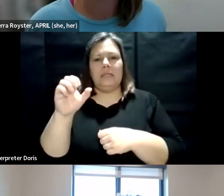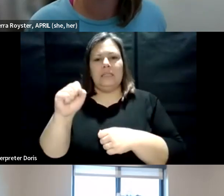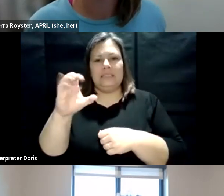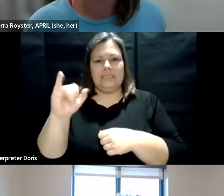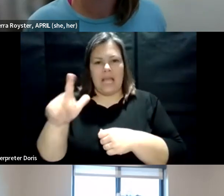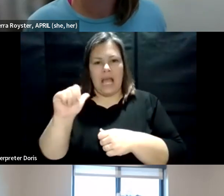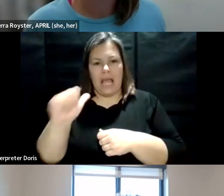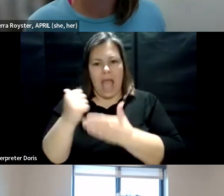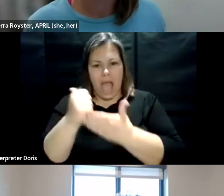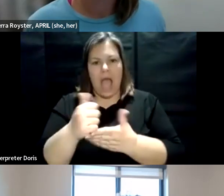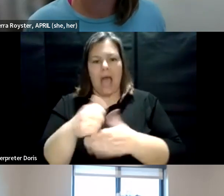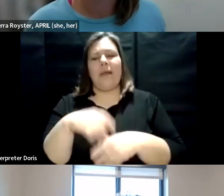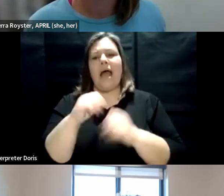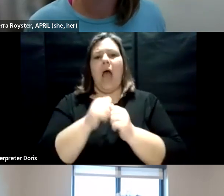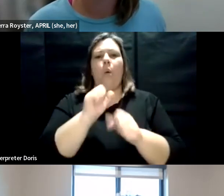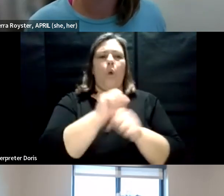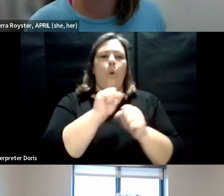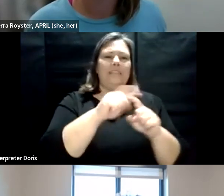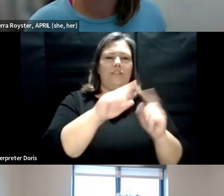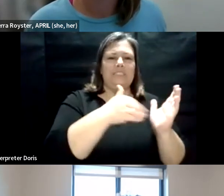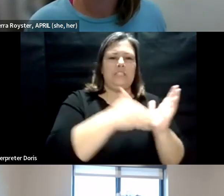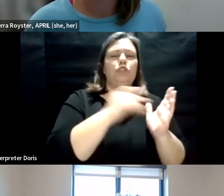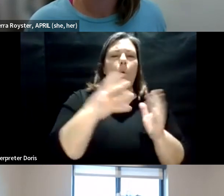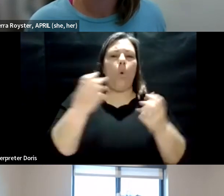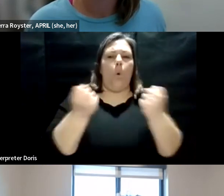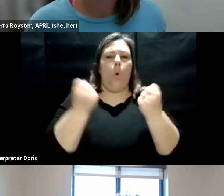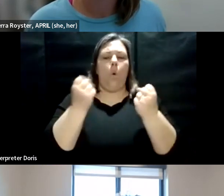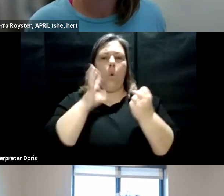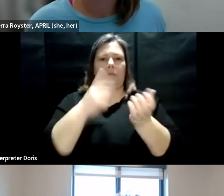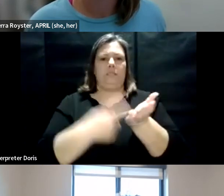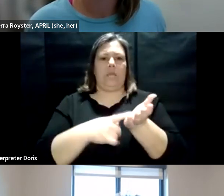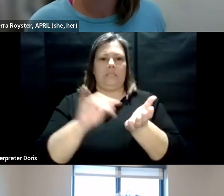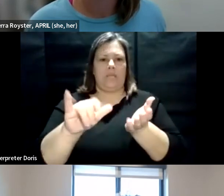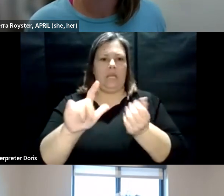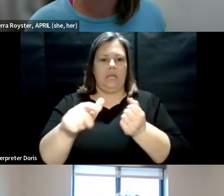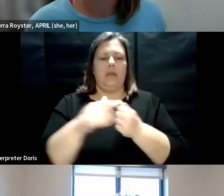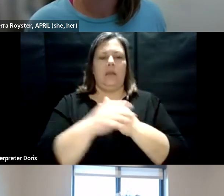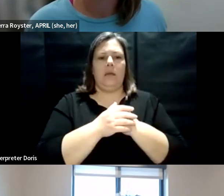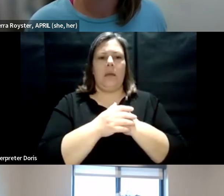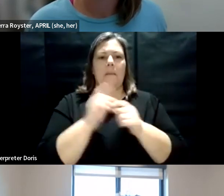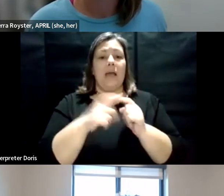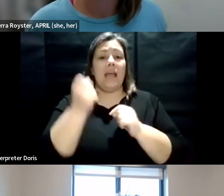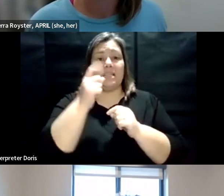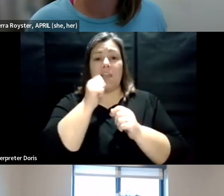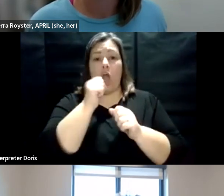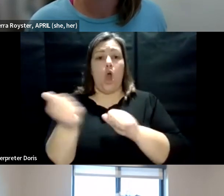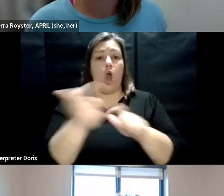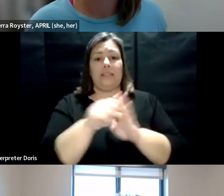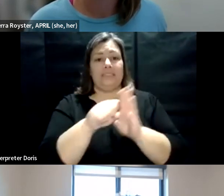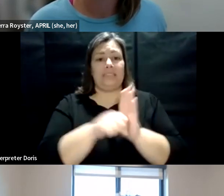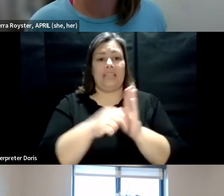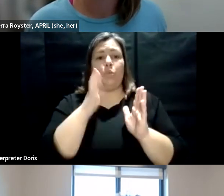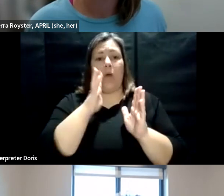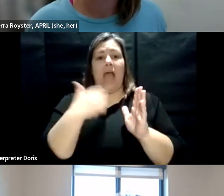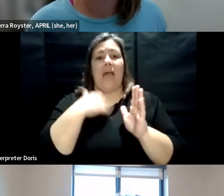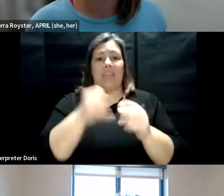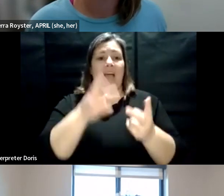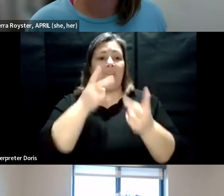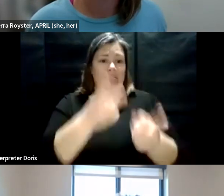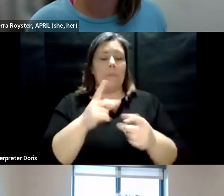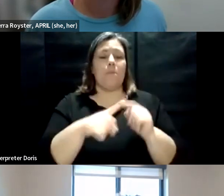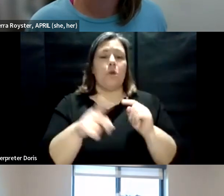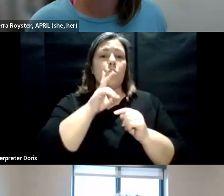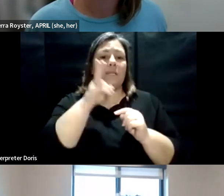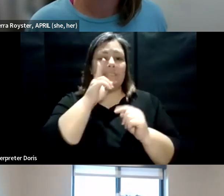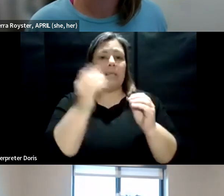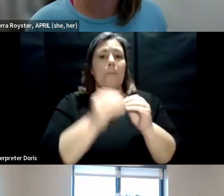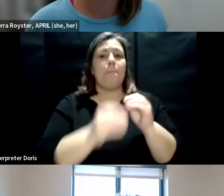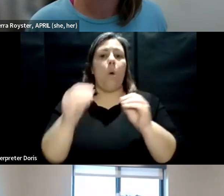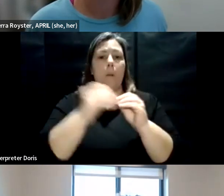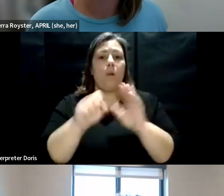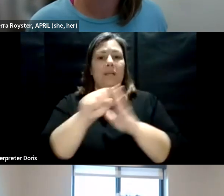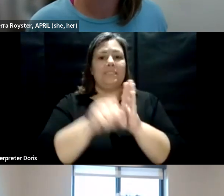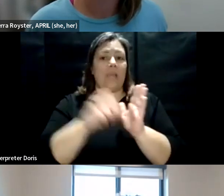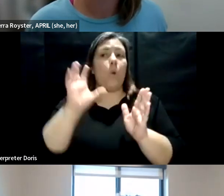But yeah, not all the States have had this. But you're gonna see more and more states.